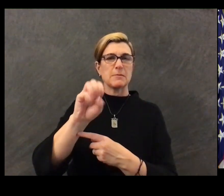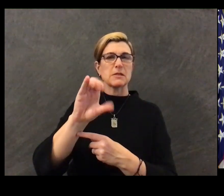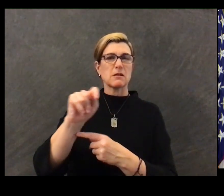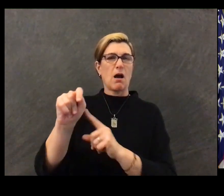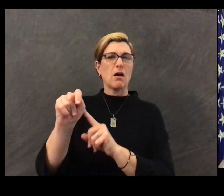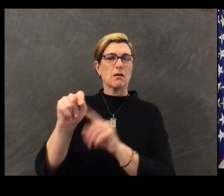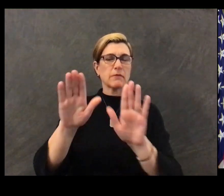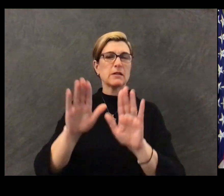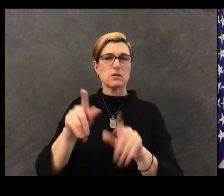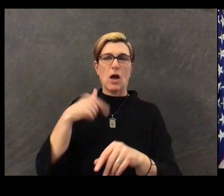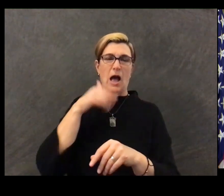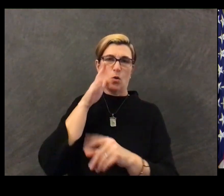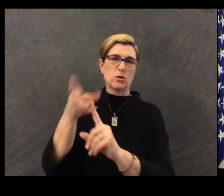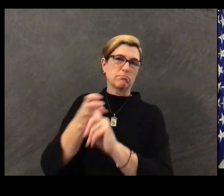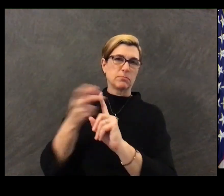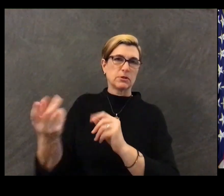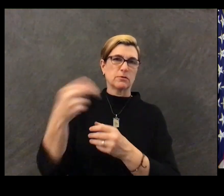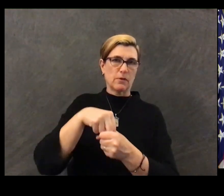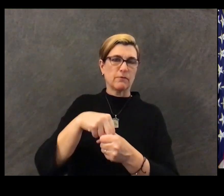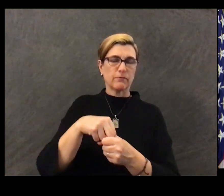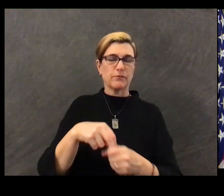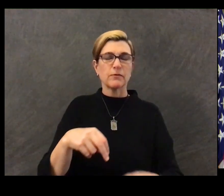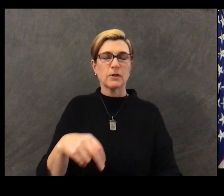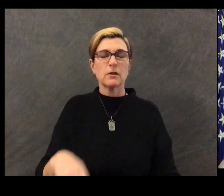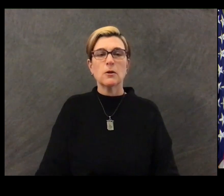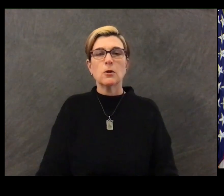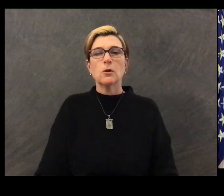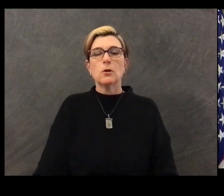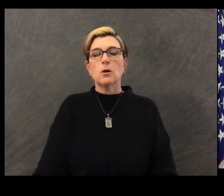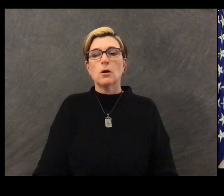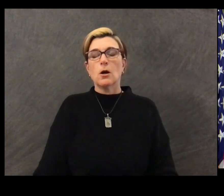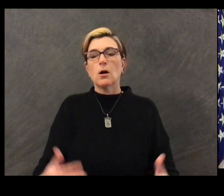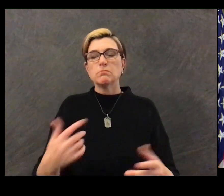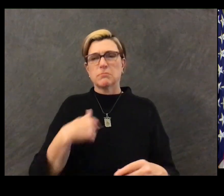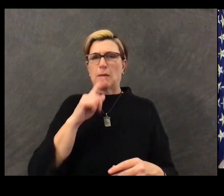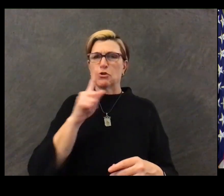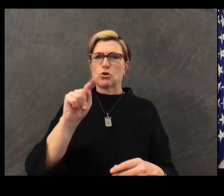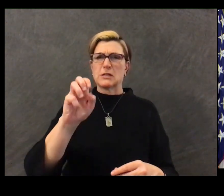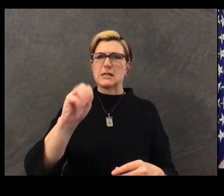him to get involved with you and sure he'll be willing to do it from South